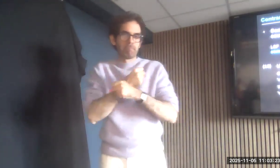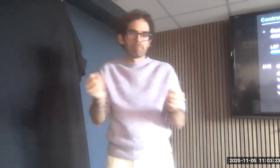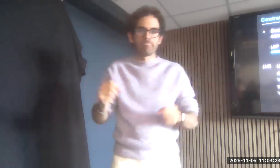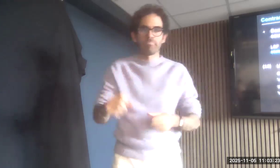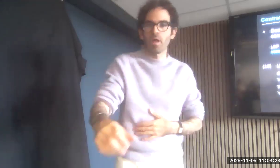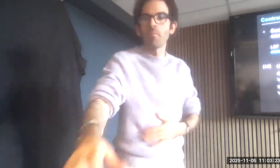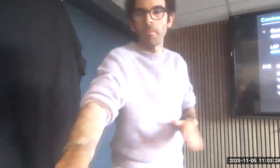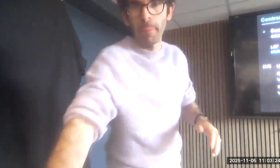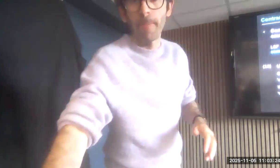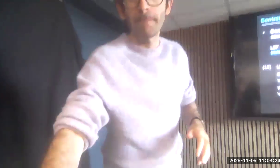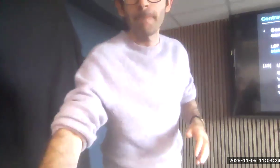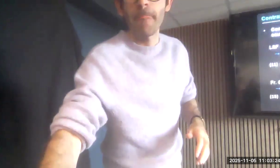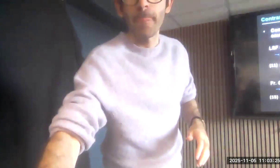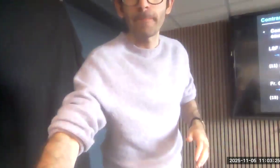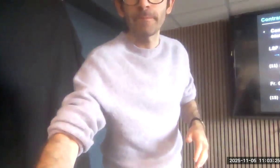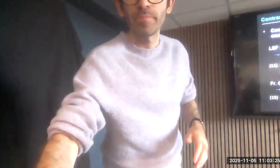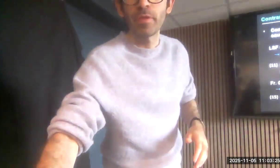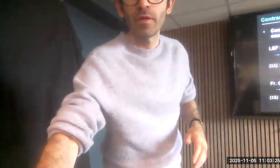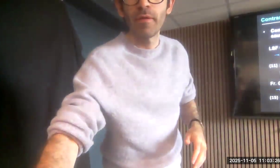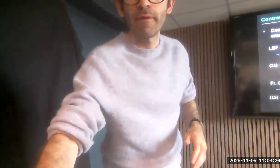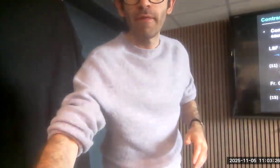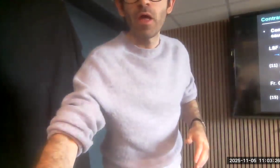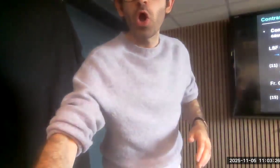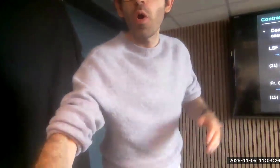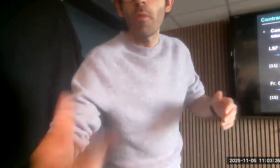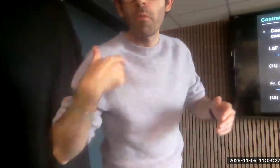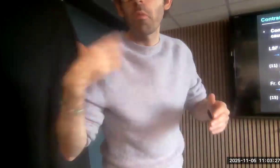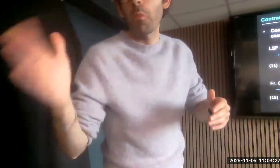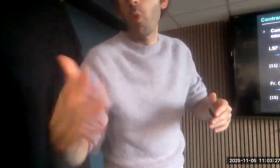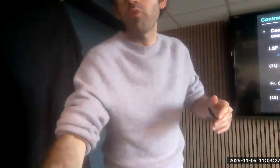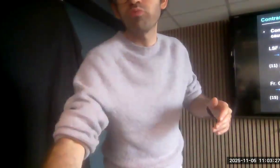So we can't do this in spoken French.